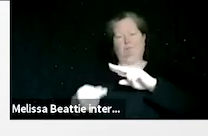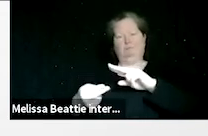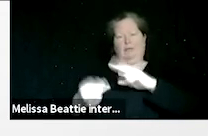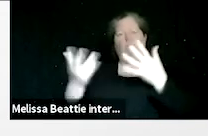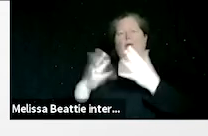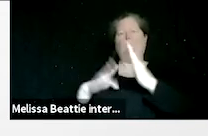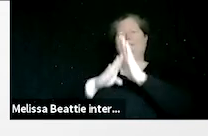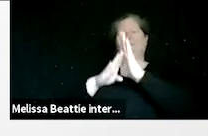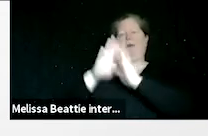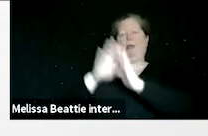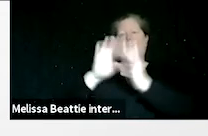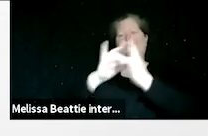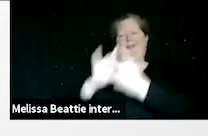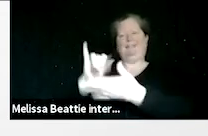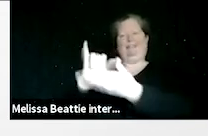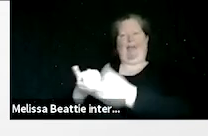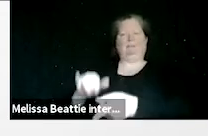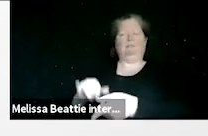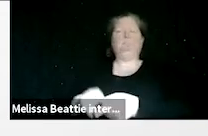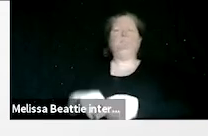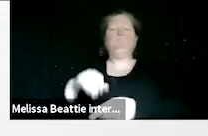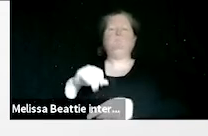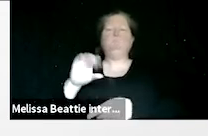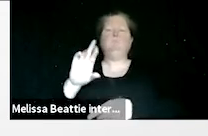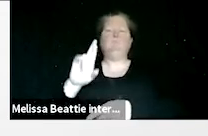Rick Mislan: Part of it too. I think in your census, you know, and I saw this